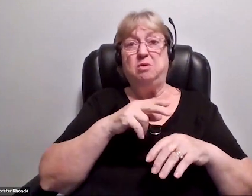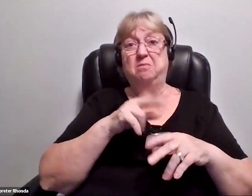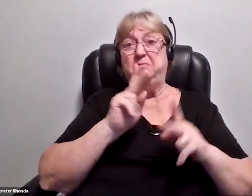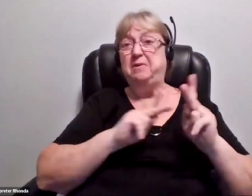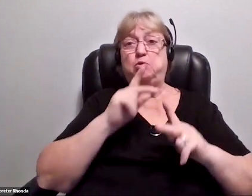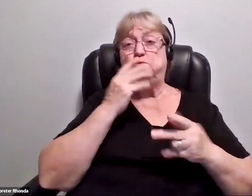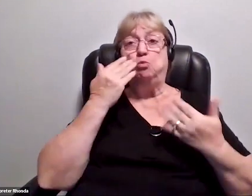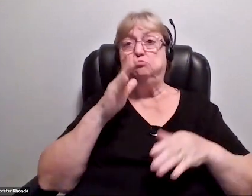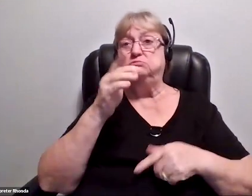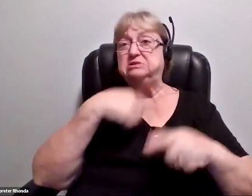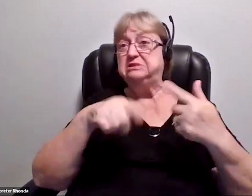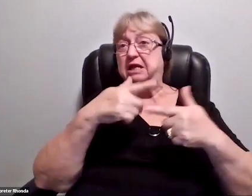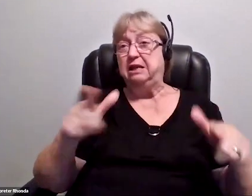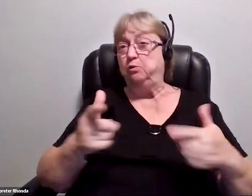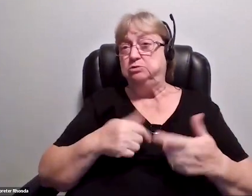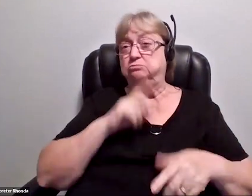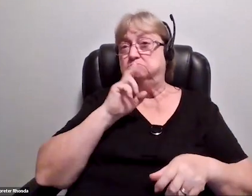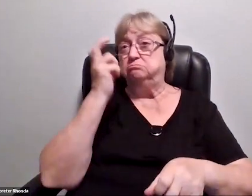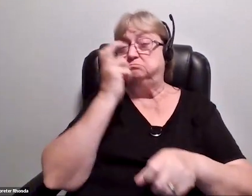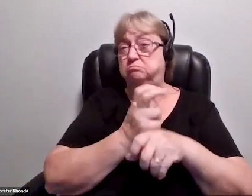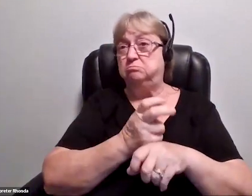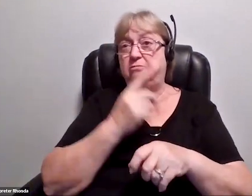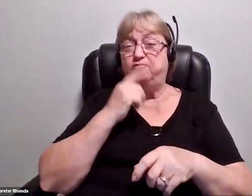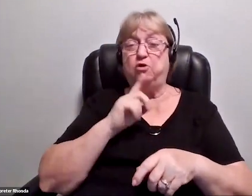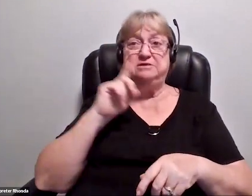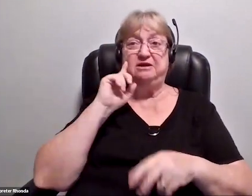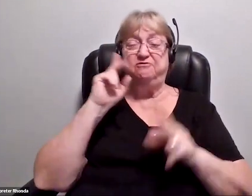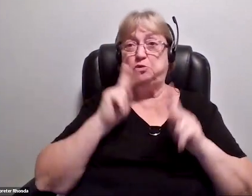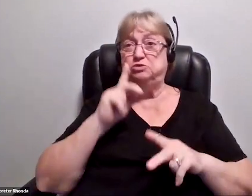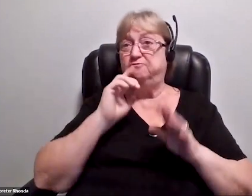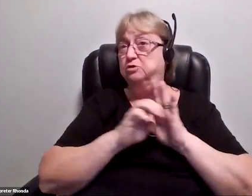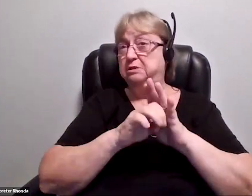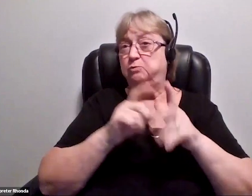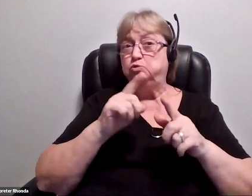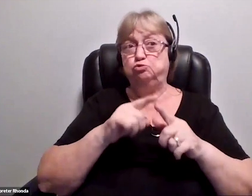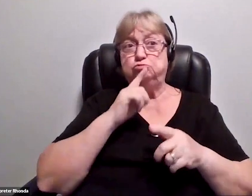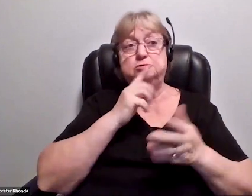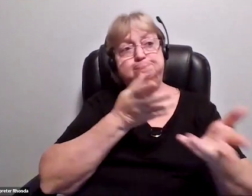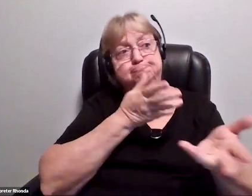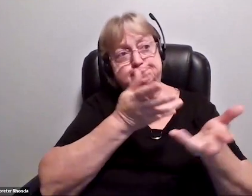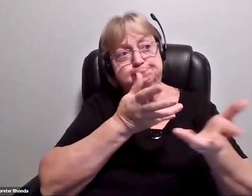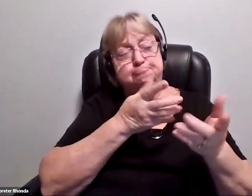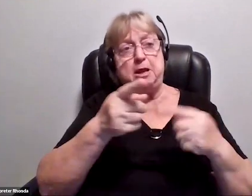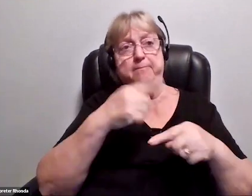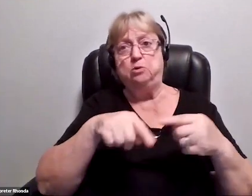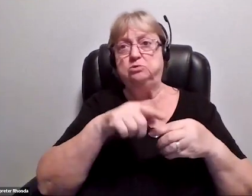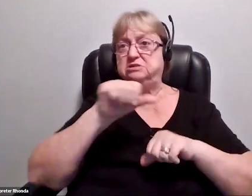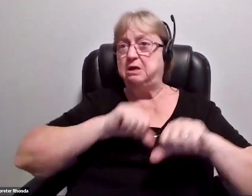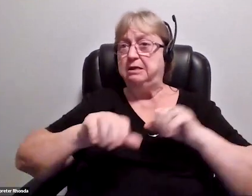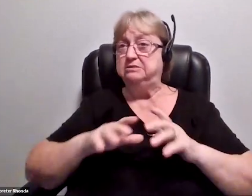It's really hard for a deaf person, for example, to speak with other people about science, or even with scientists, other scientists.